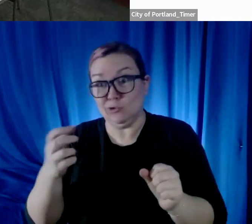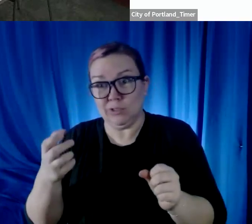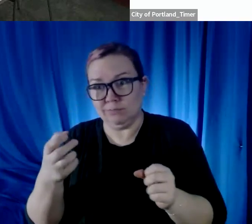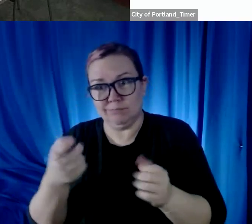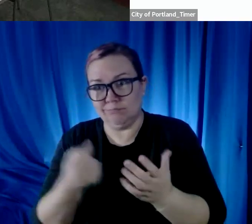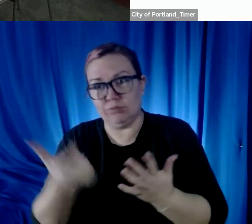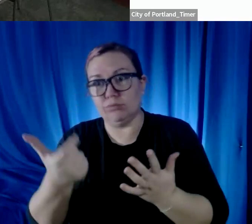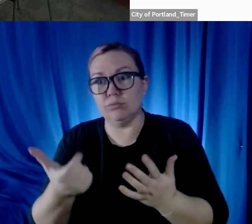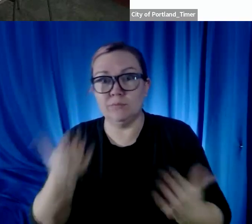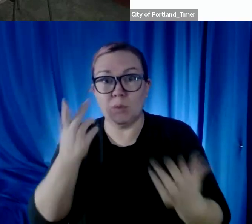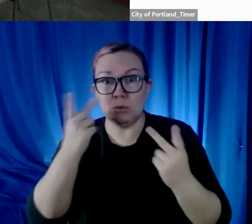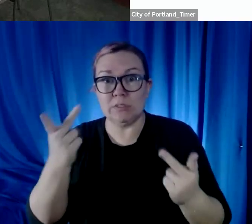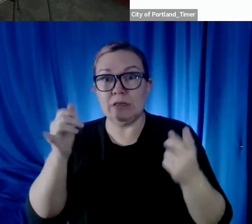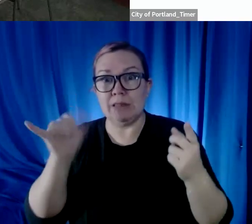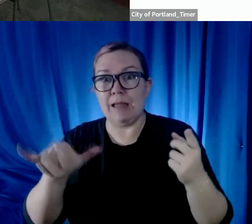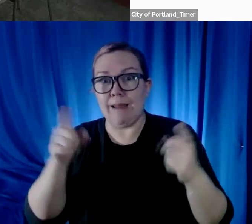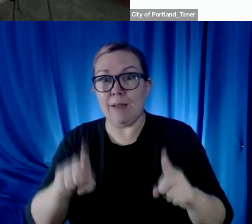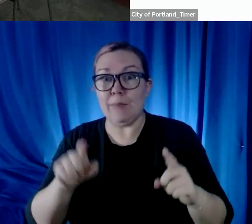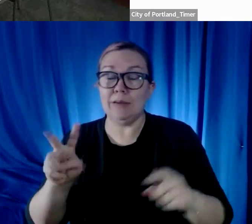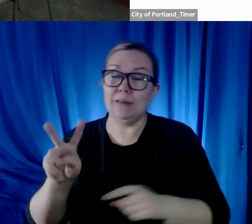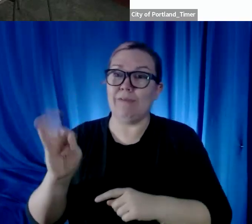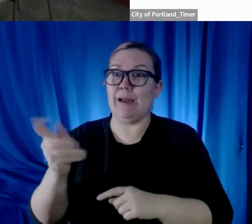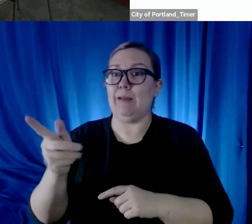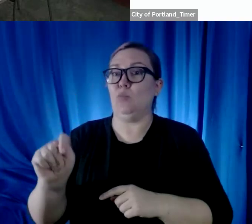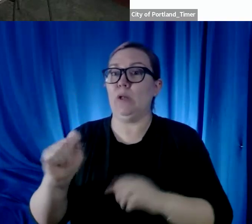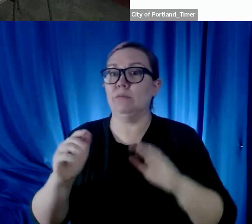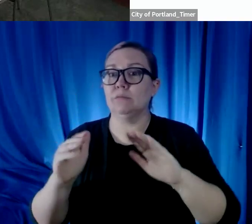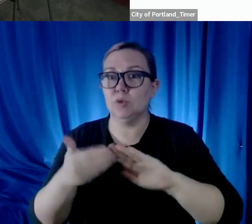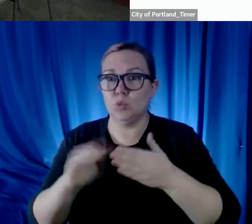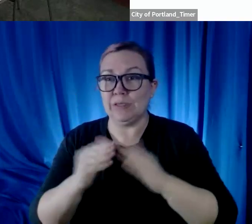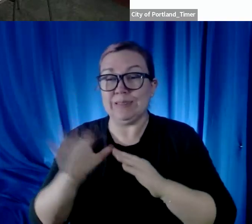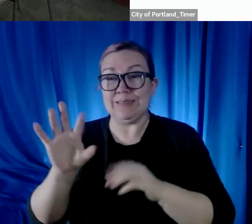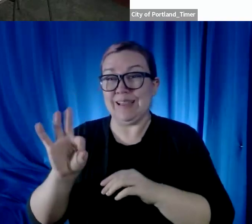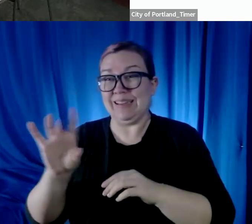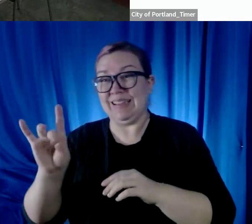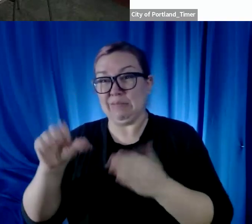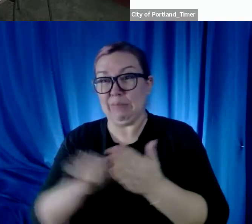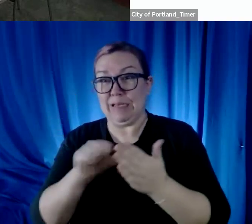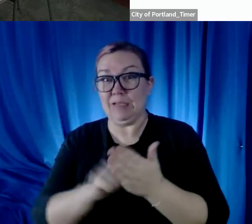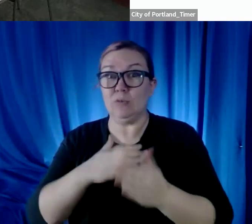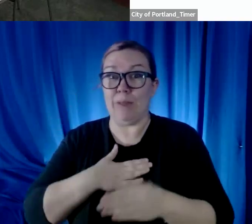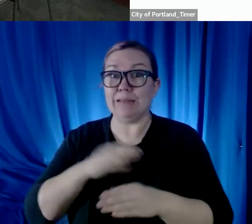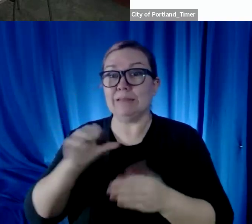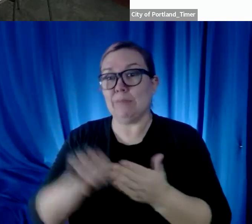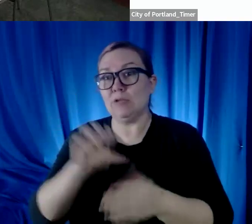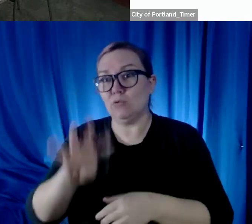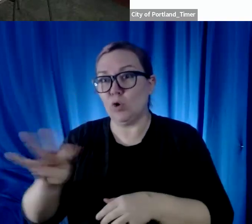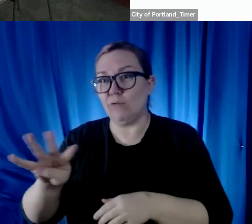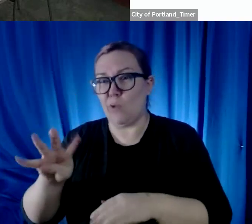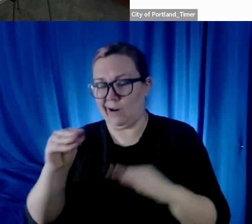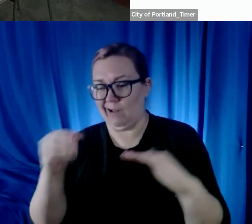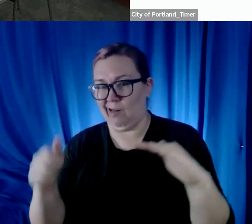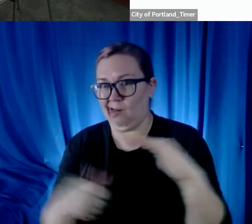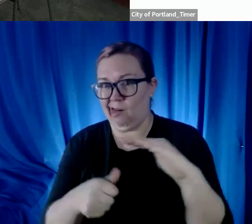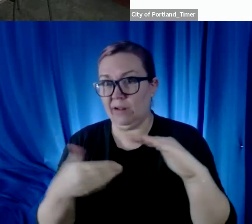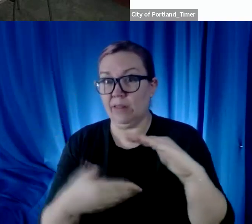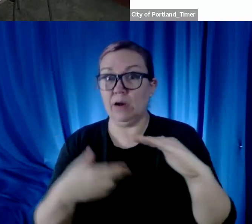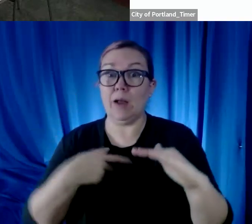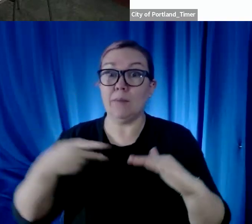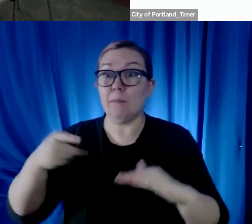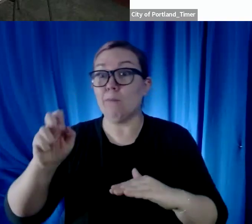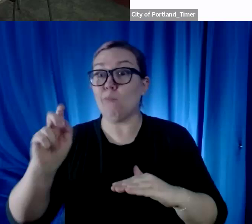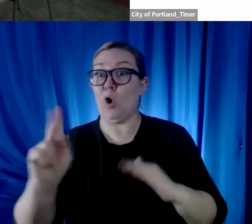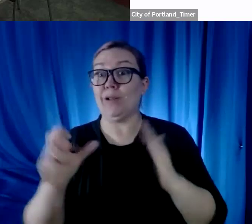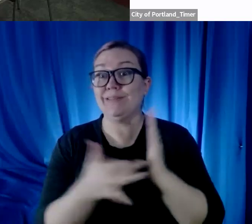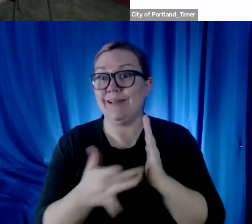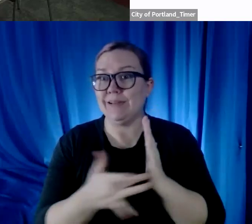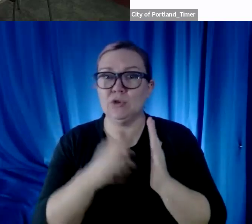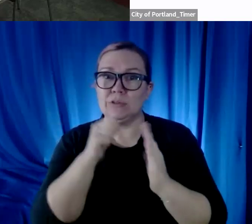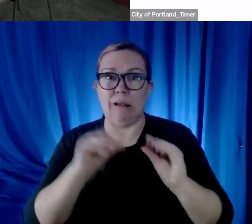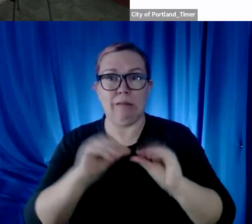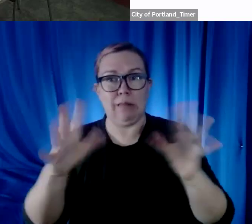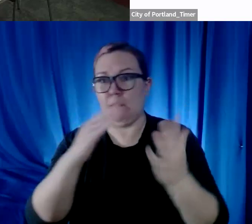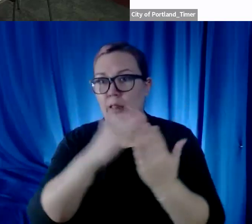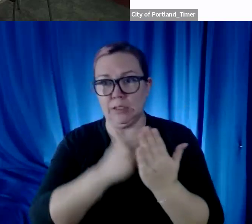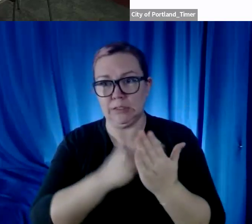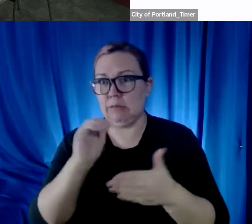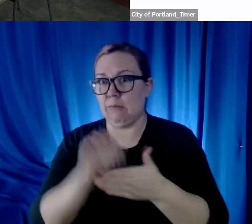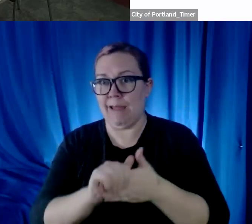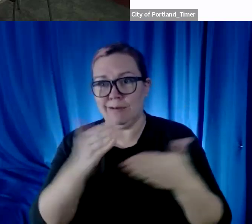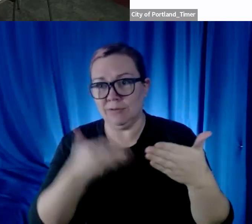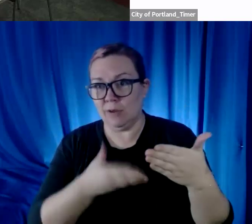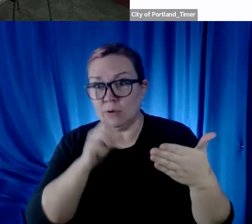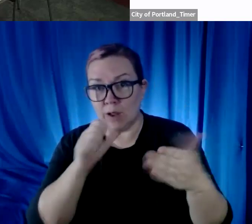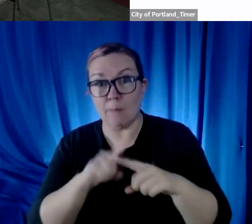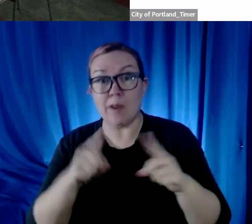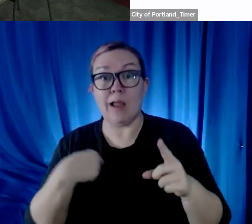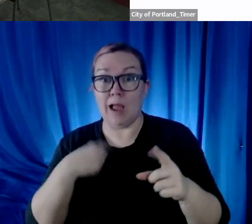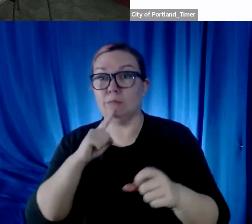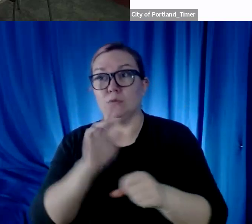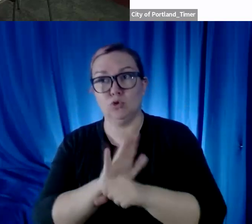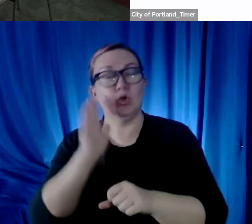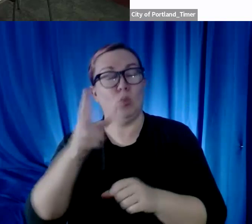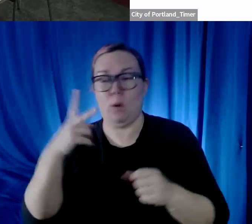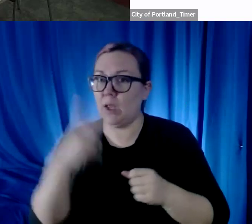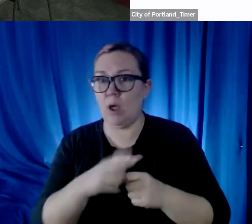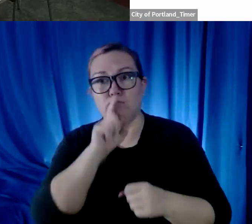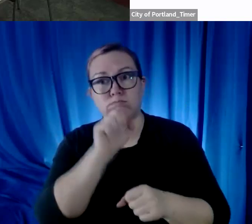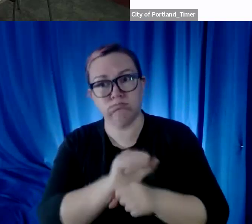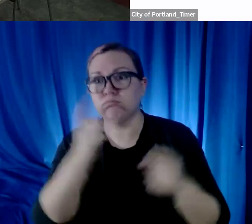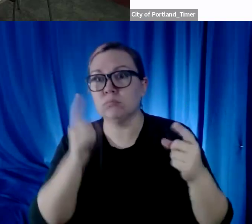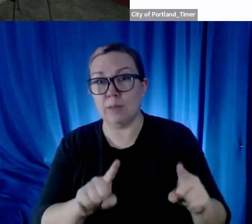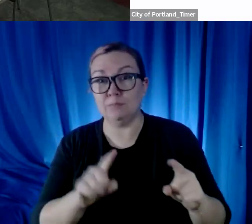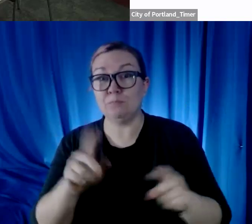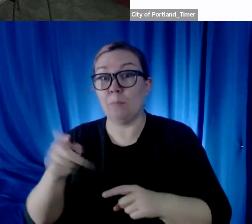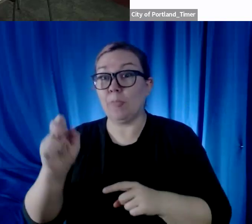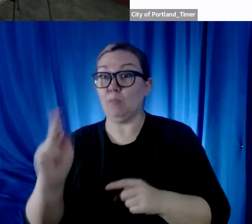You might see it in the vibrant communities, 96 page document. My job is listed on page 44. It's kind of docked in there. I'm a park technician. It's not clearly listed in the package, but I am assured that it will be cut. So as a park technician in the southeast zone.